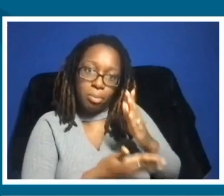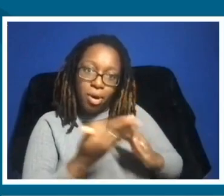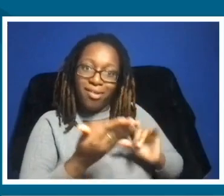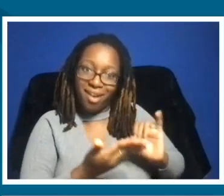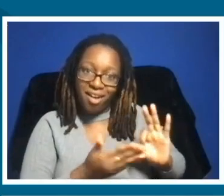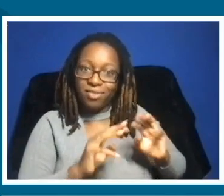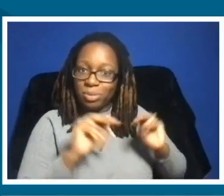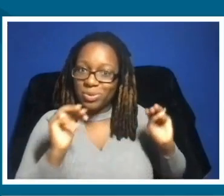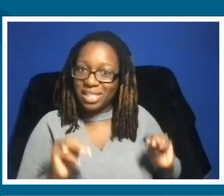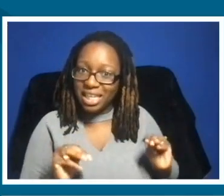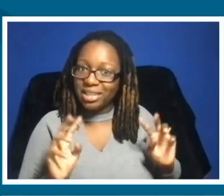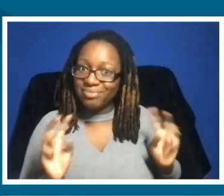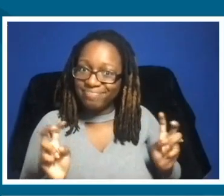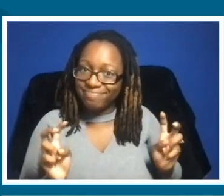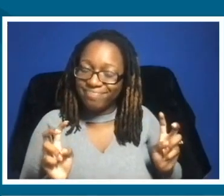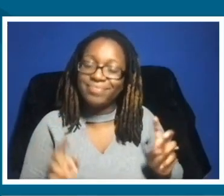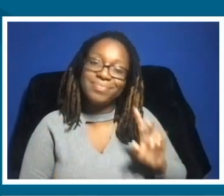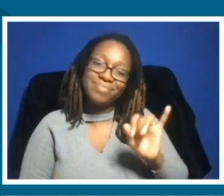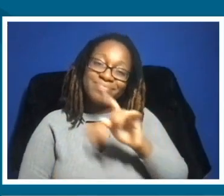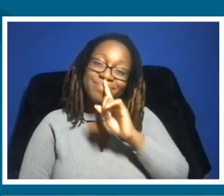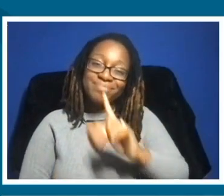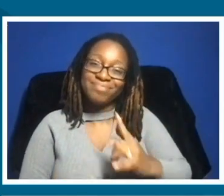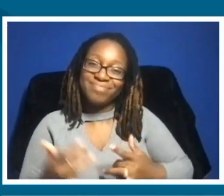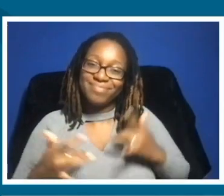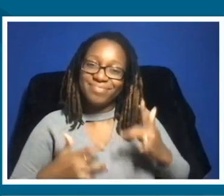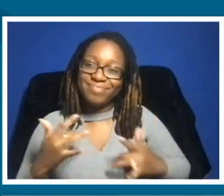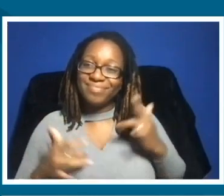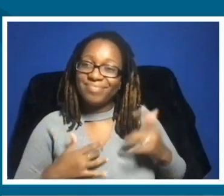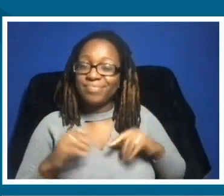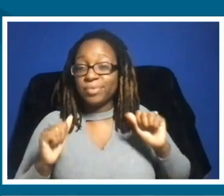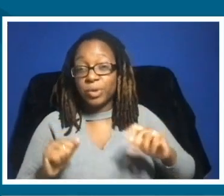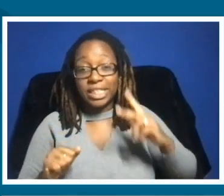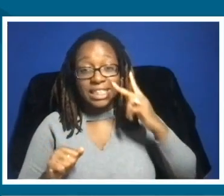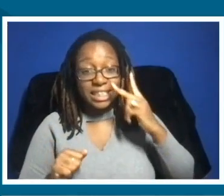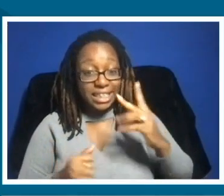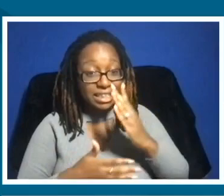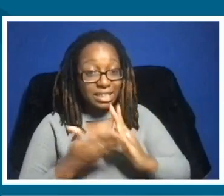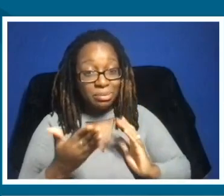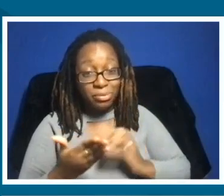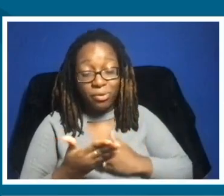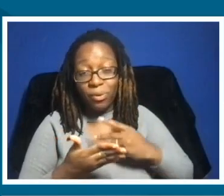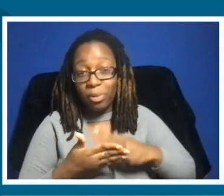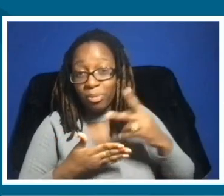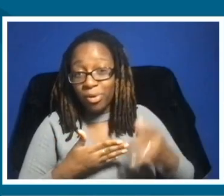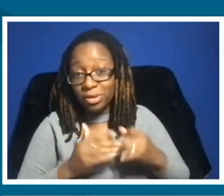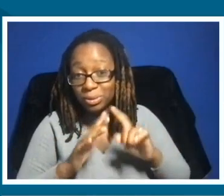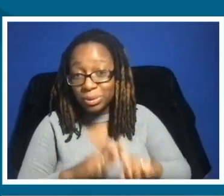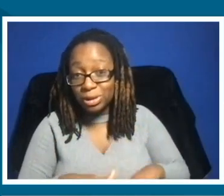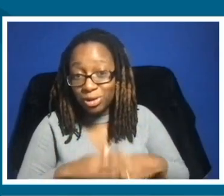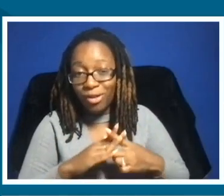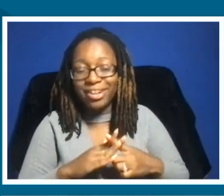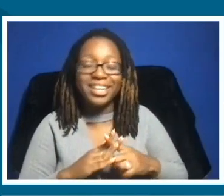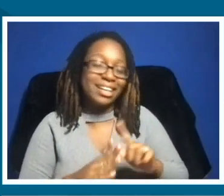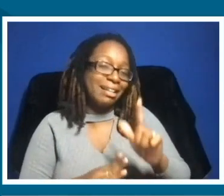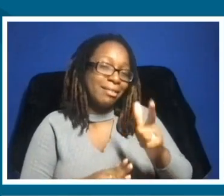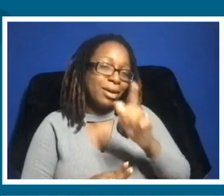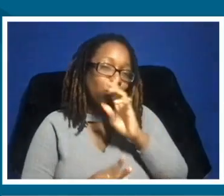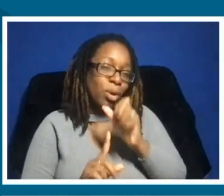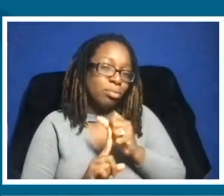and that was really exciting so you can see here some of the projects we embarked on which i'll get into more